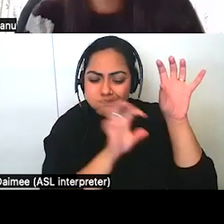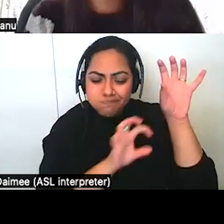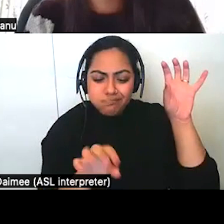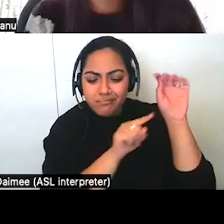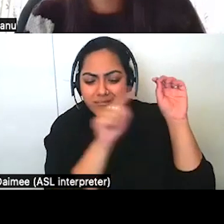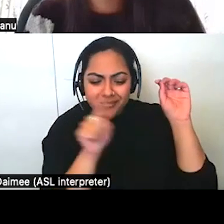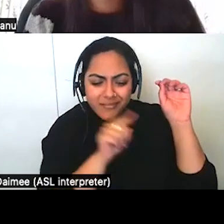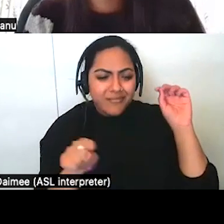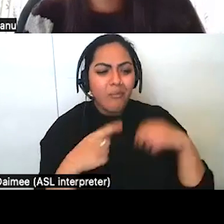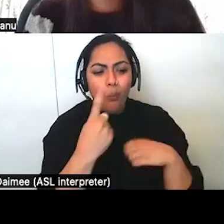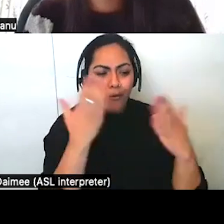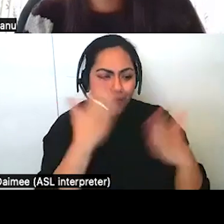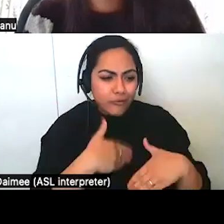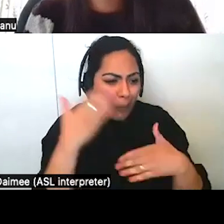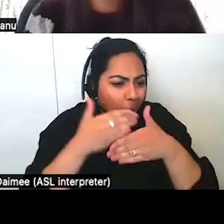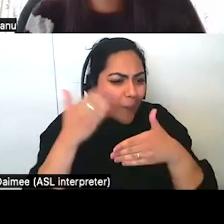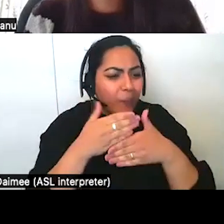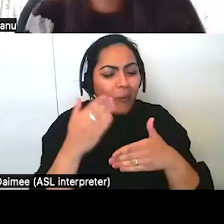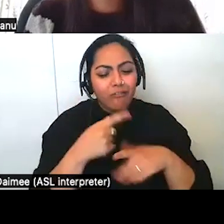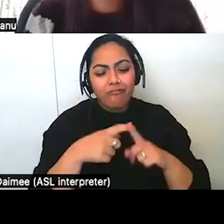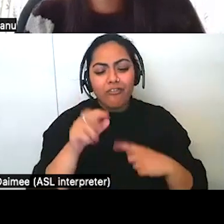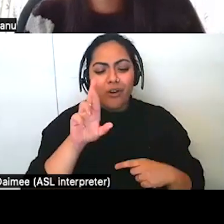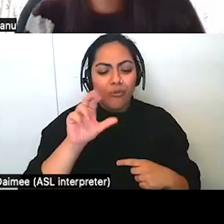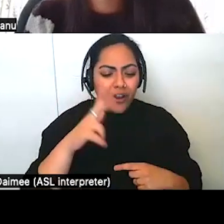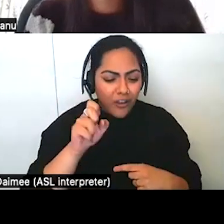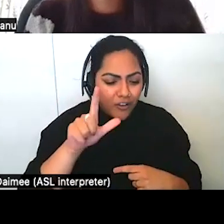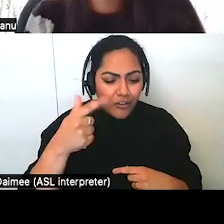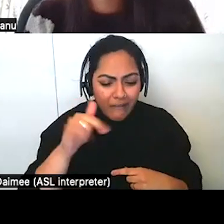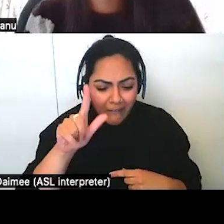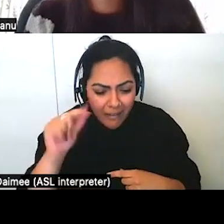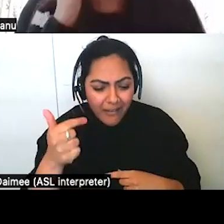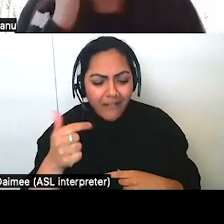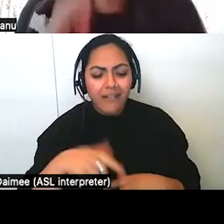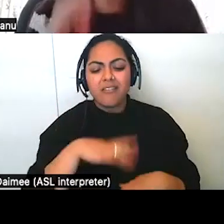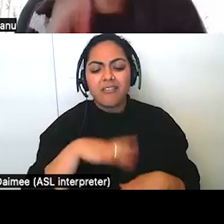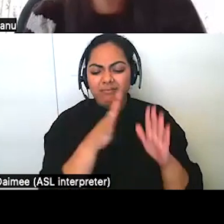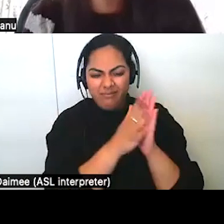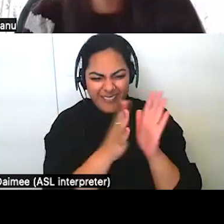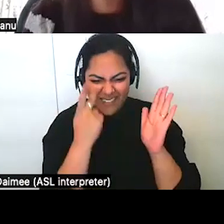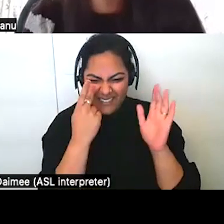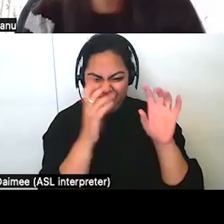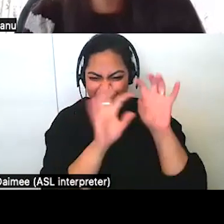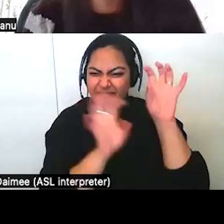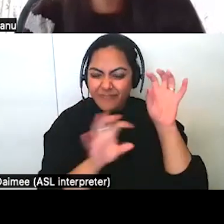Dark Window" by Rachel Gillig, and "House of Hunger" by Alexis Henderson. Really interesting